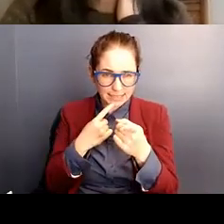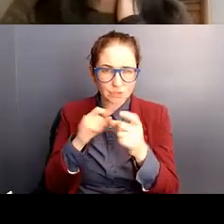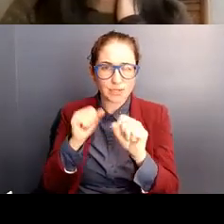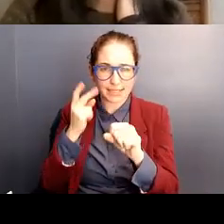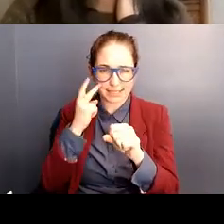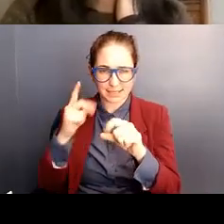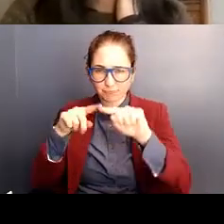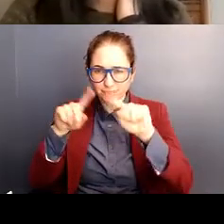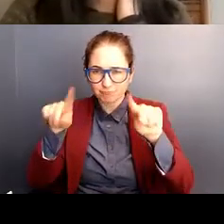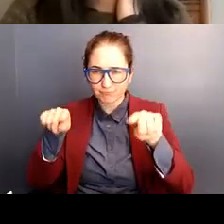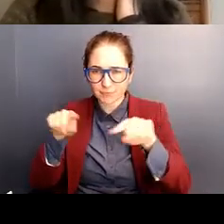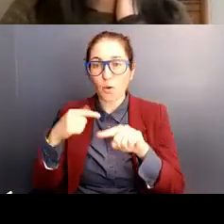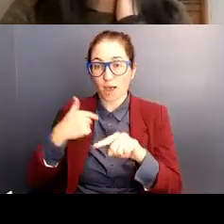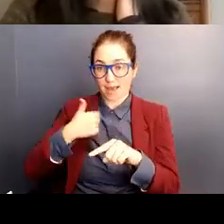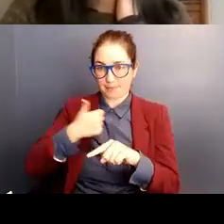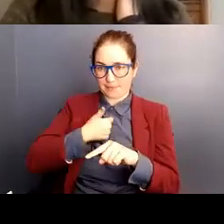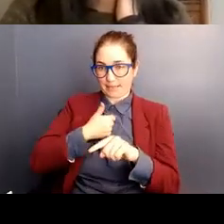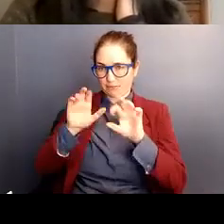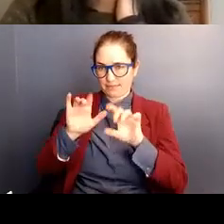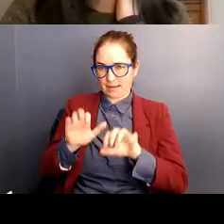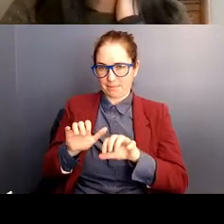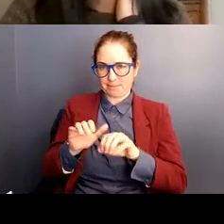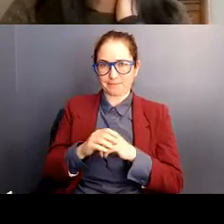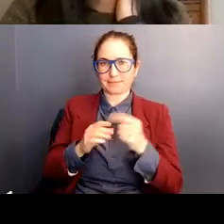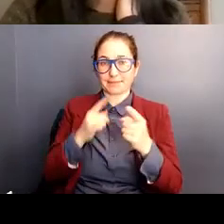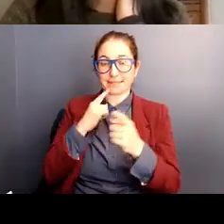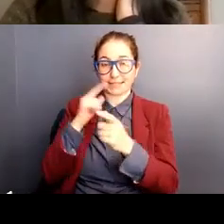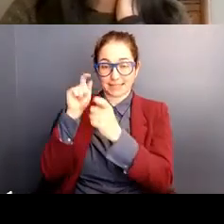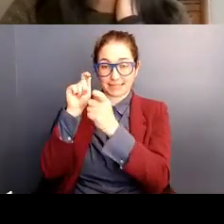So I have put this in. So the detail of what this image that I'm